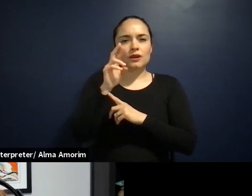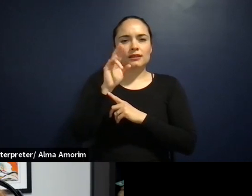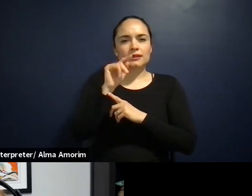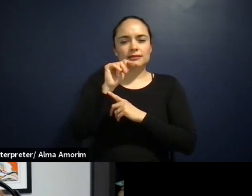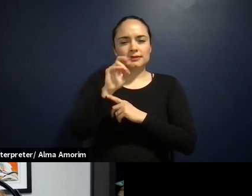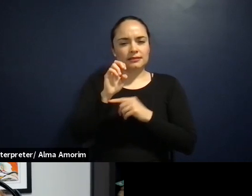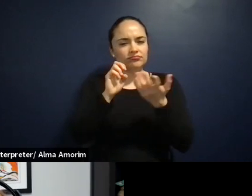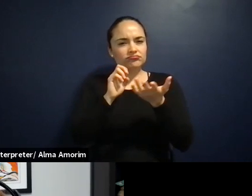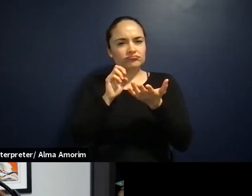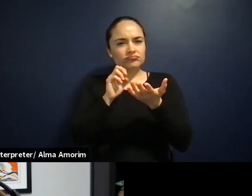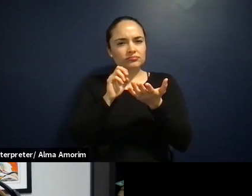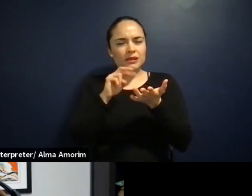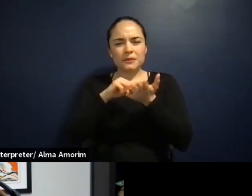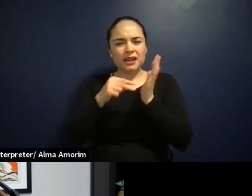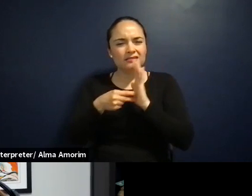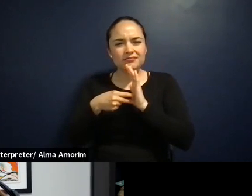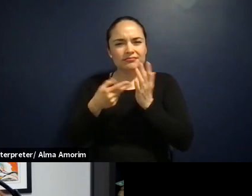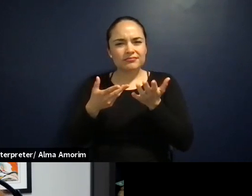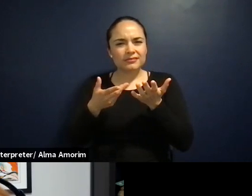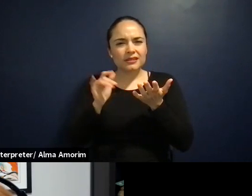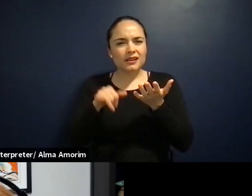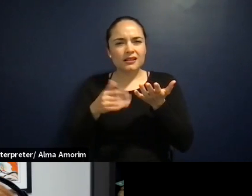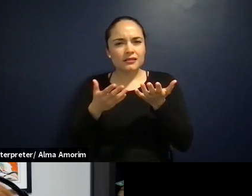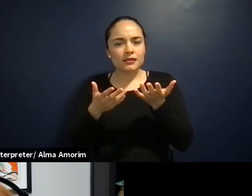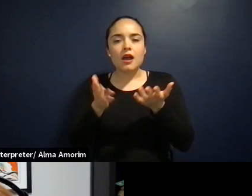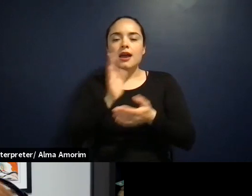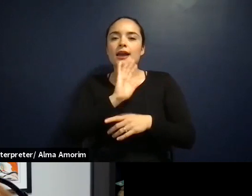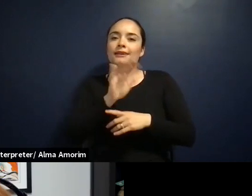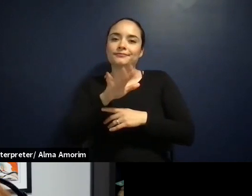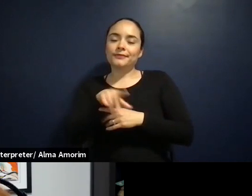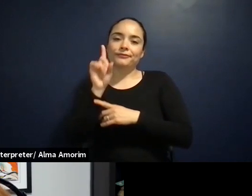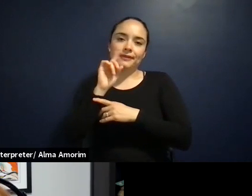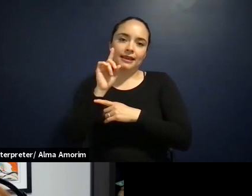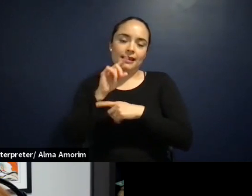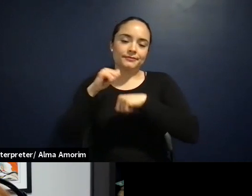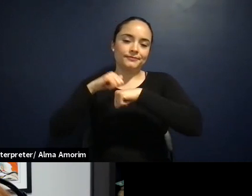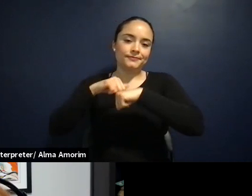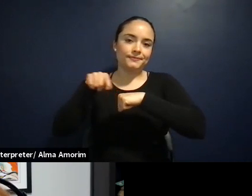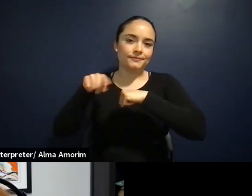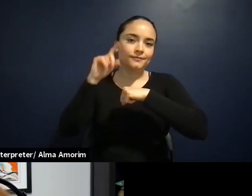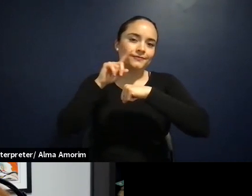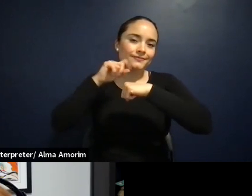it is a fictional thing they have created, so I'm actually going to run back over to